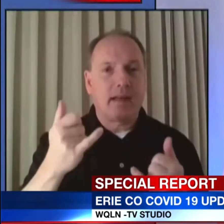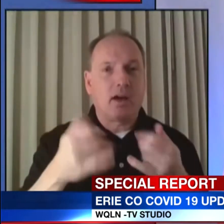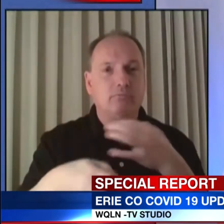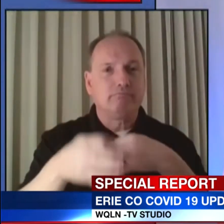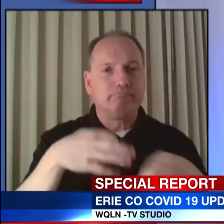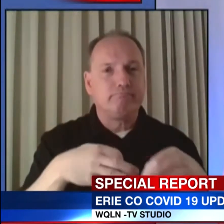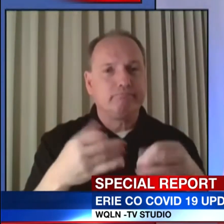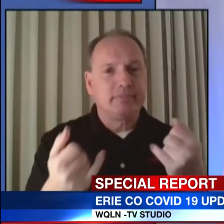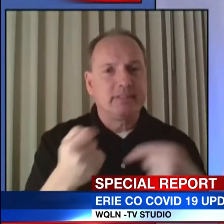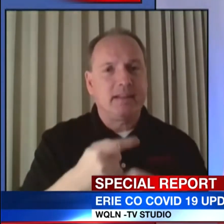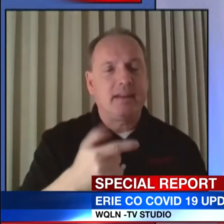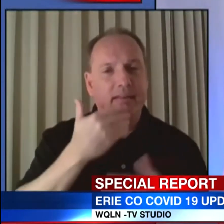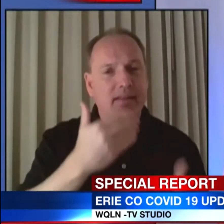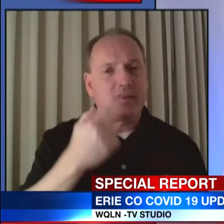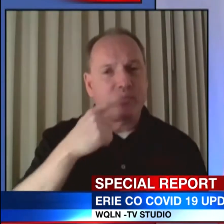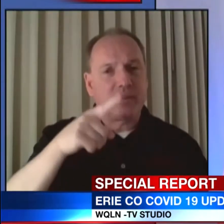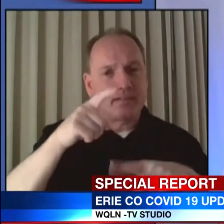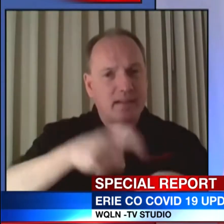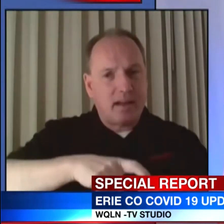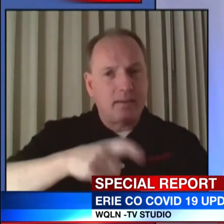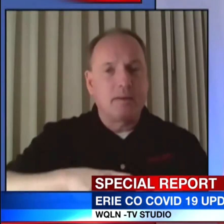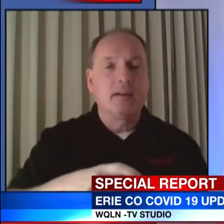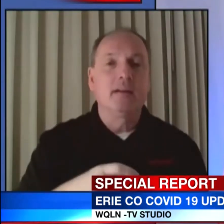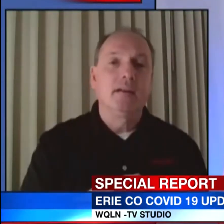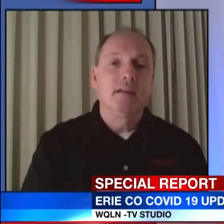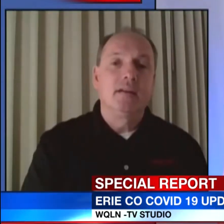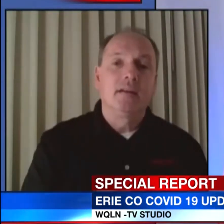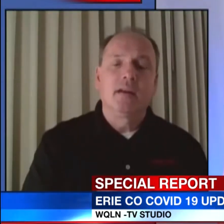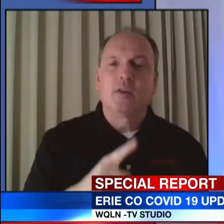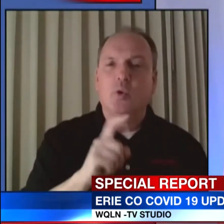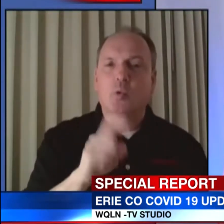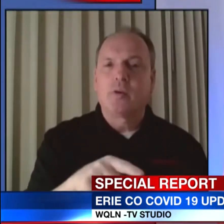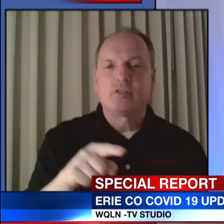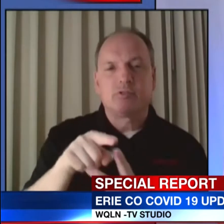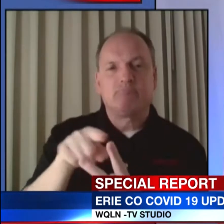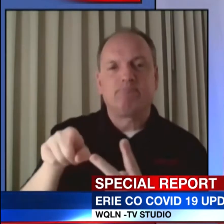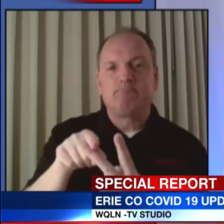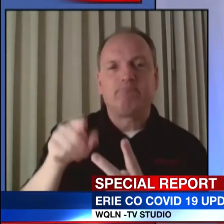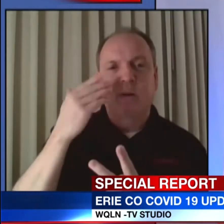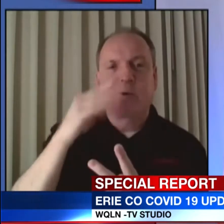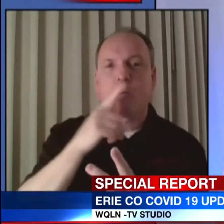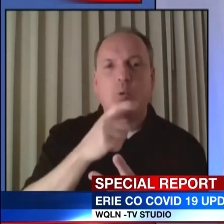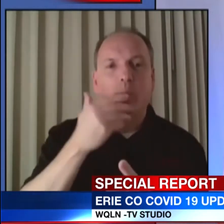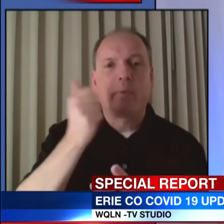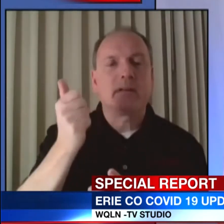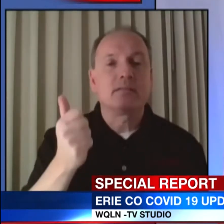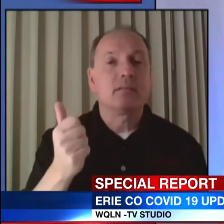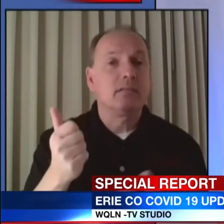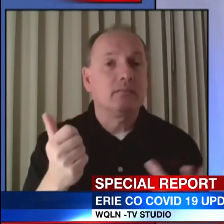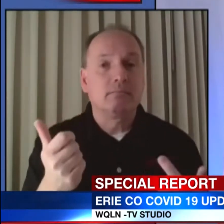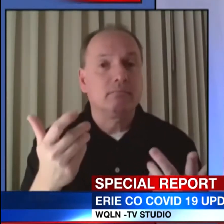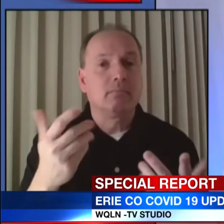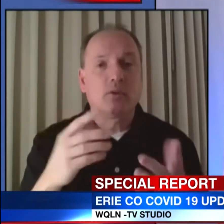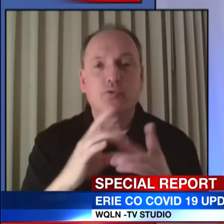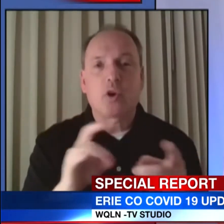WE'LL GO TO JET TV. HI. SCOTT FILLING IN TODAY. THANKS FOR TAKING THE TIME FOR THIS. I DON'T KNOW WHO BEST